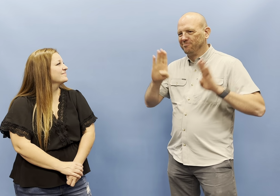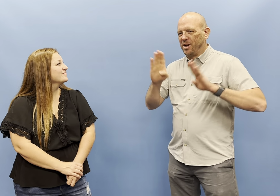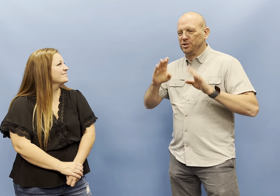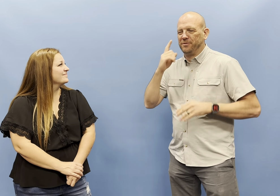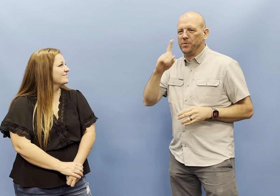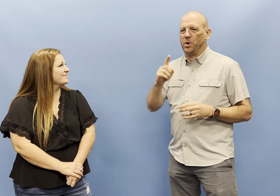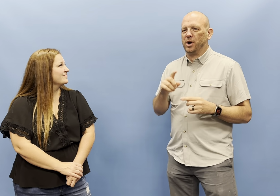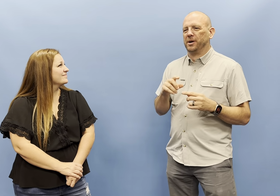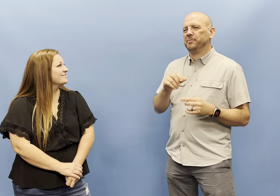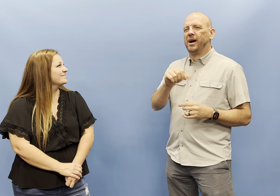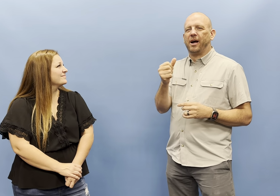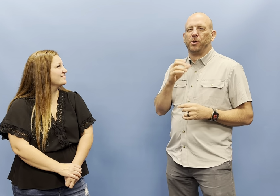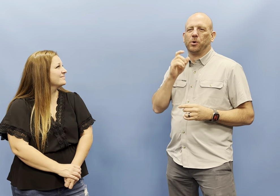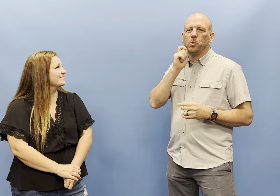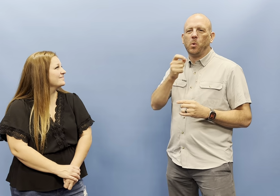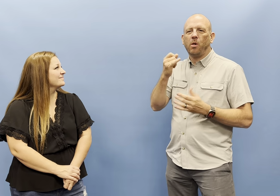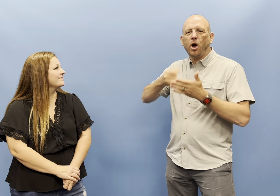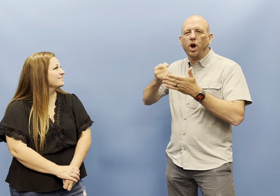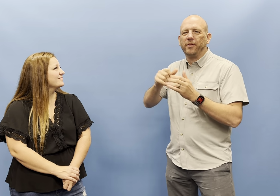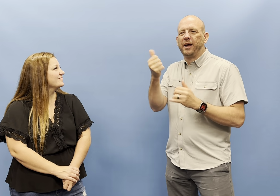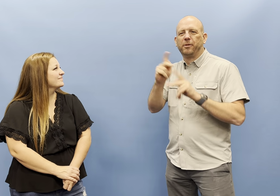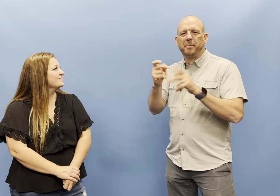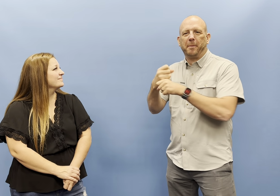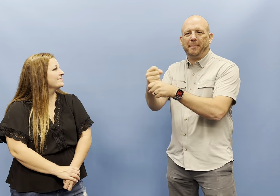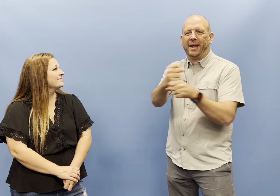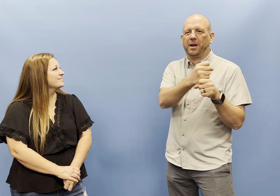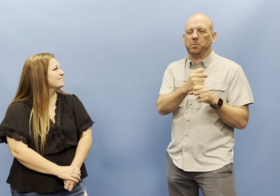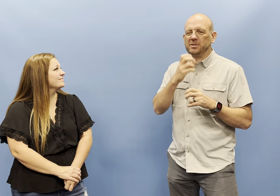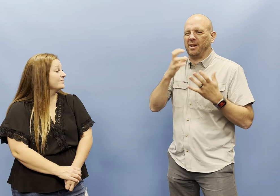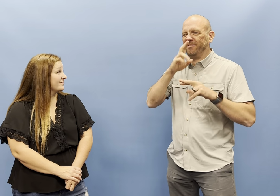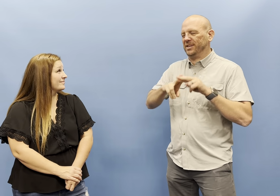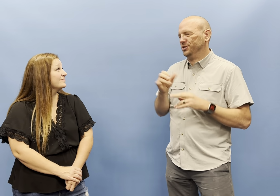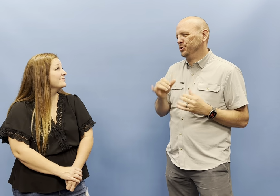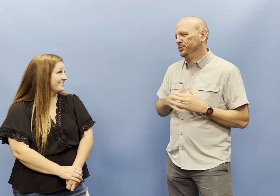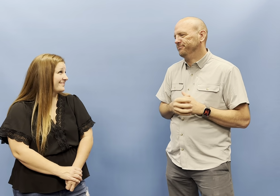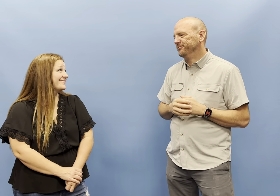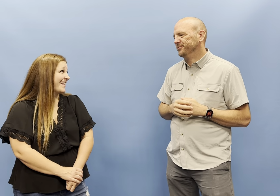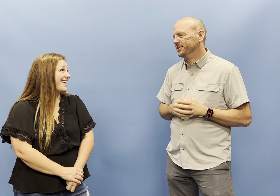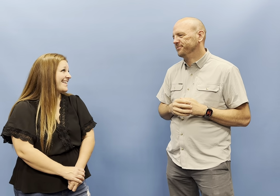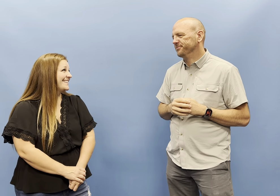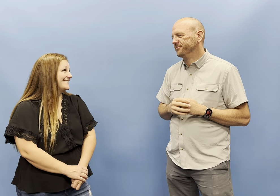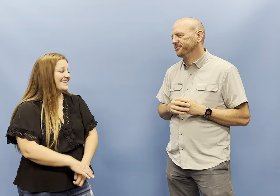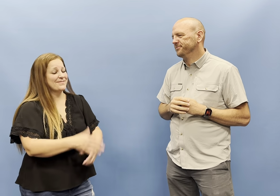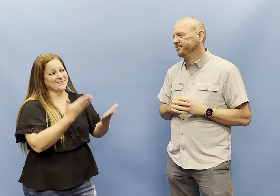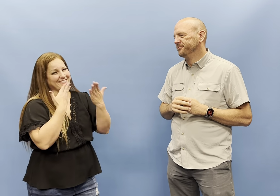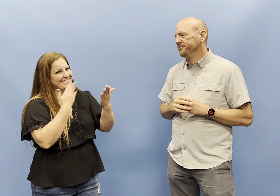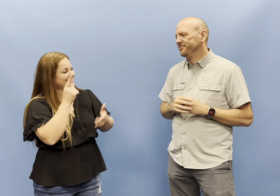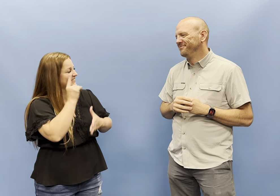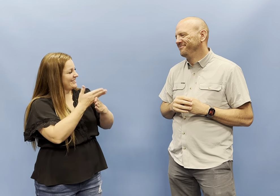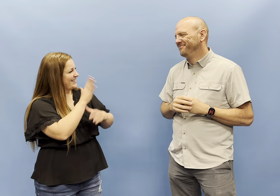We've actioned for other cool arts that other people have made. It was a lot of fun too. Thank you for sharing